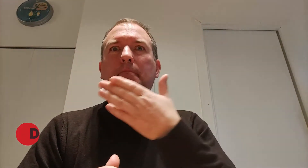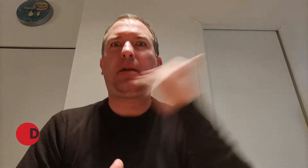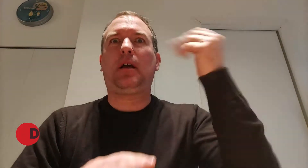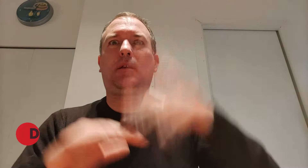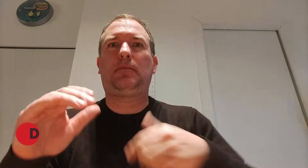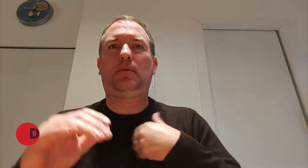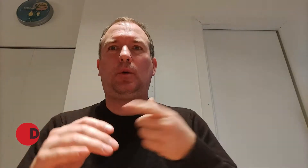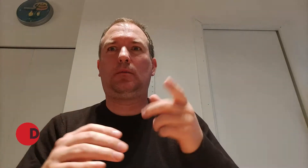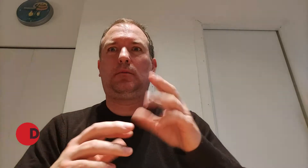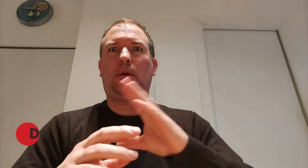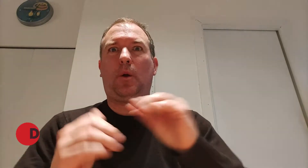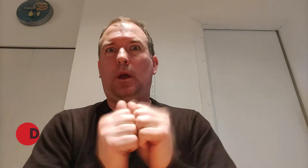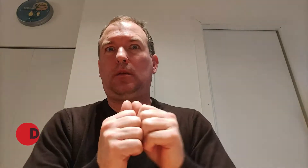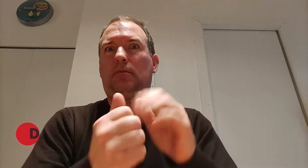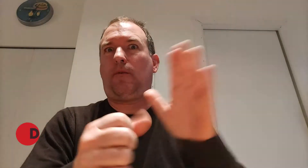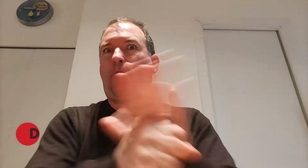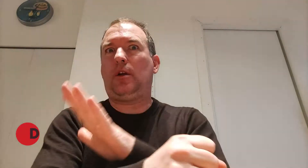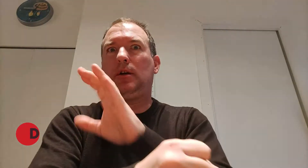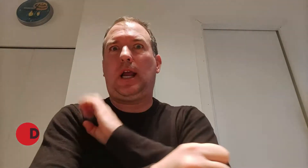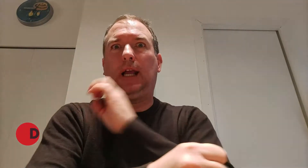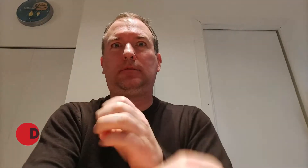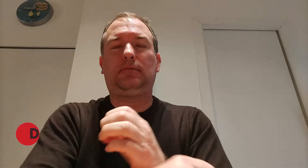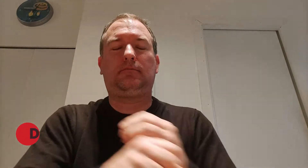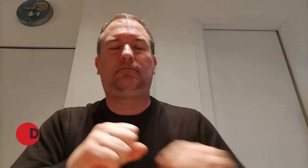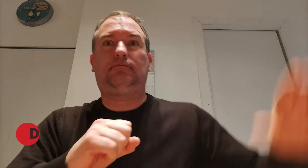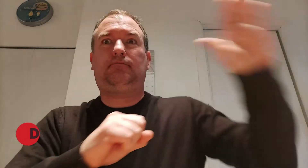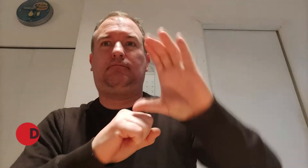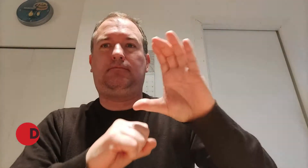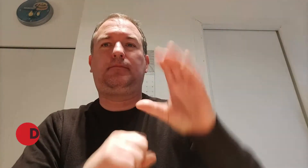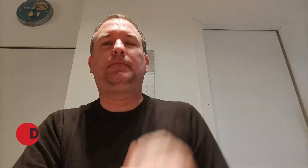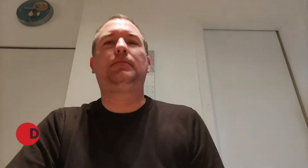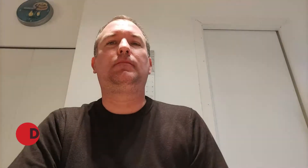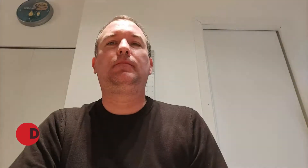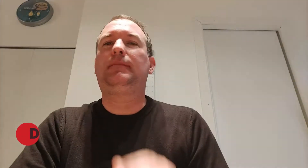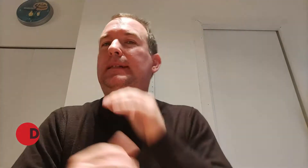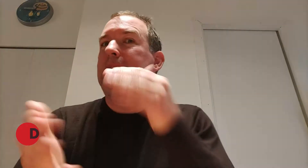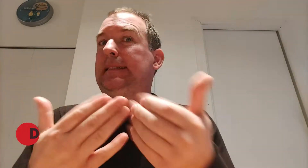someone who could be better than me and had full energy.